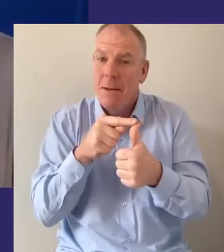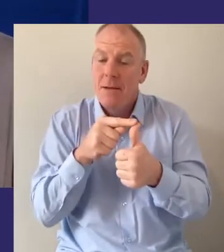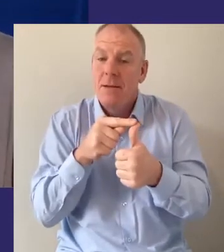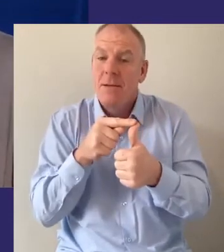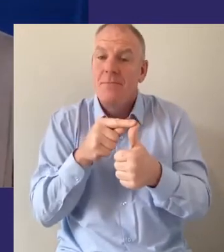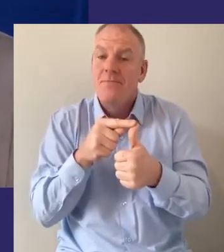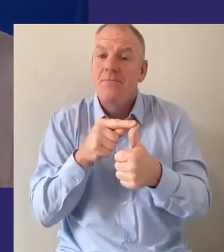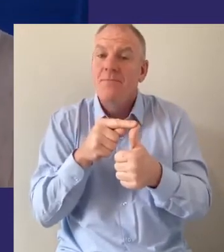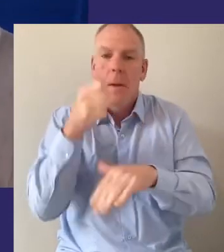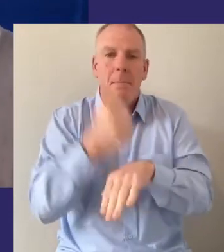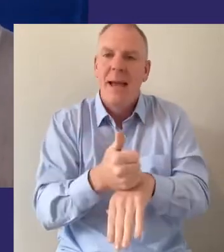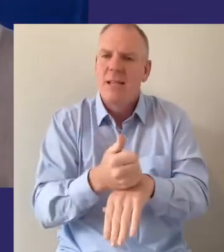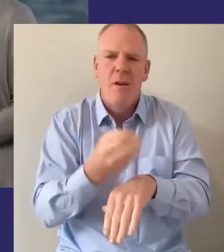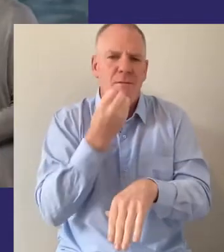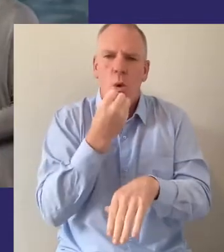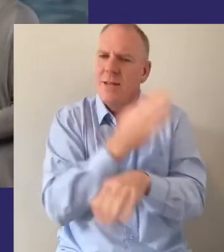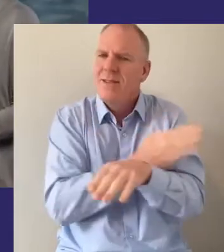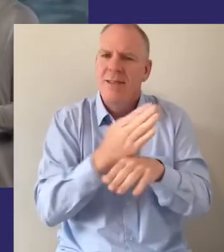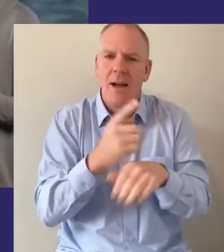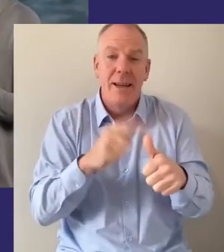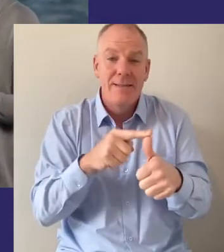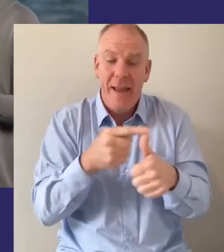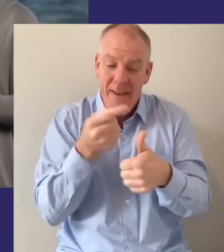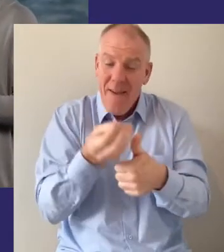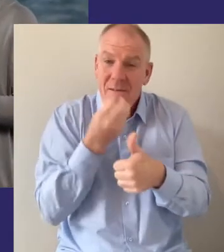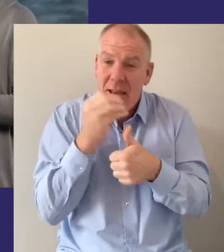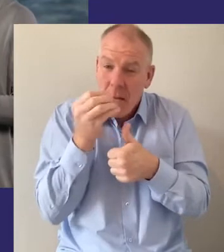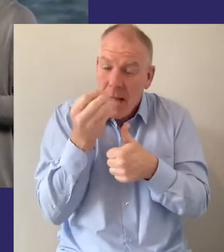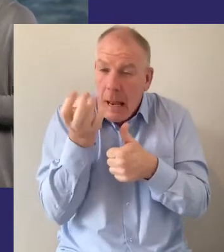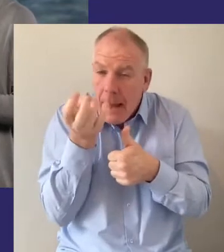all, they are the base of the food web. So they feed the tiny, tiny fish and the tiny